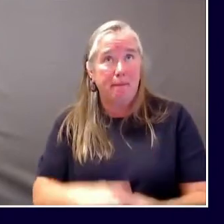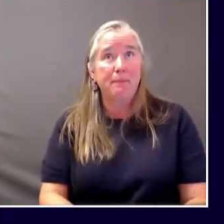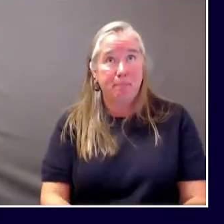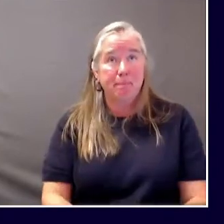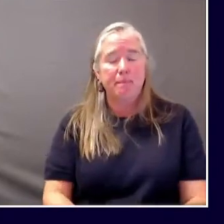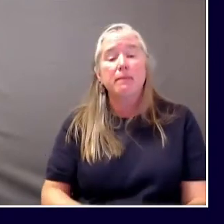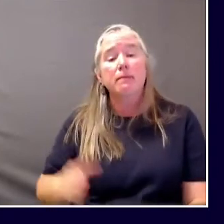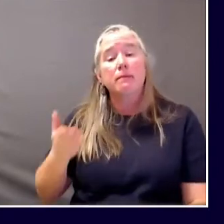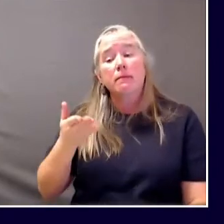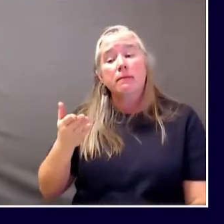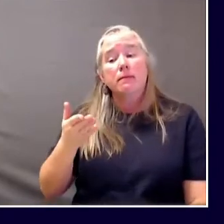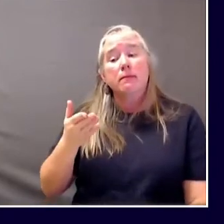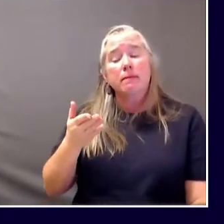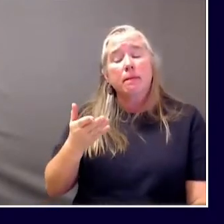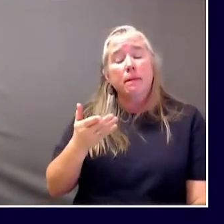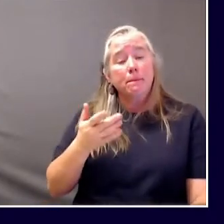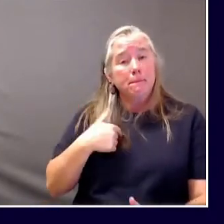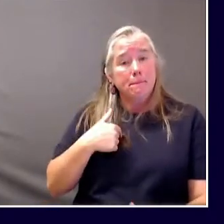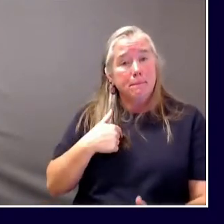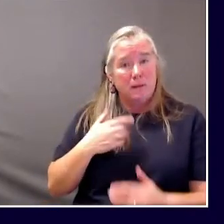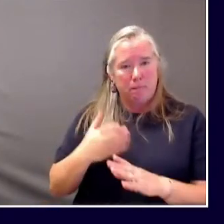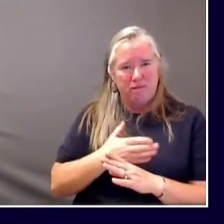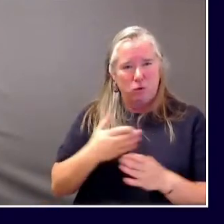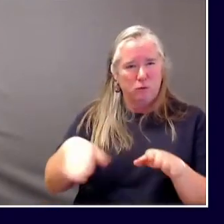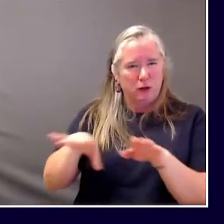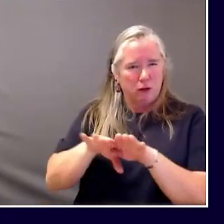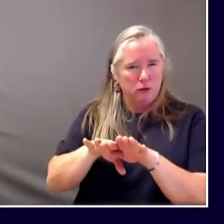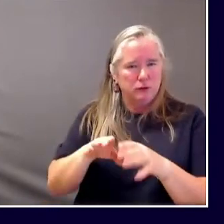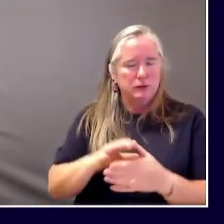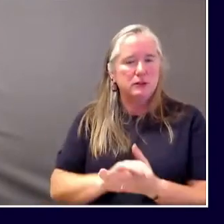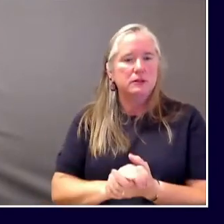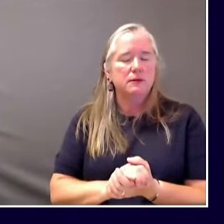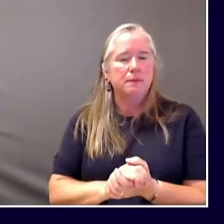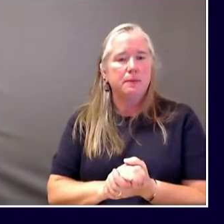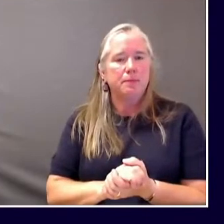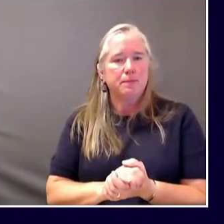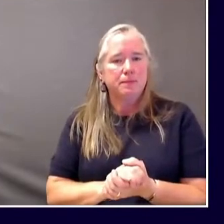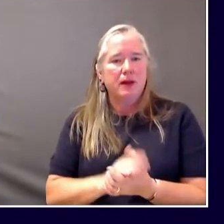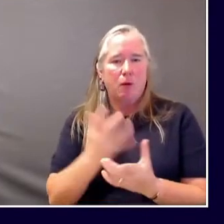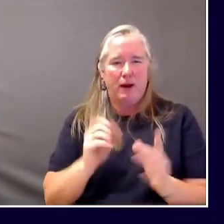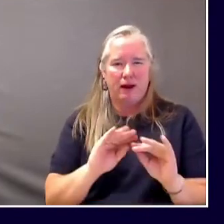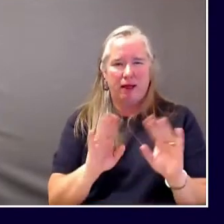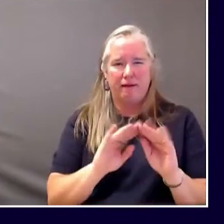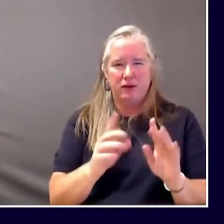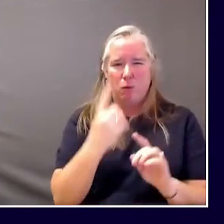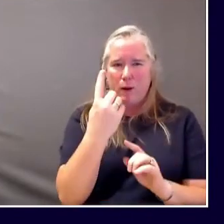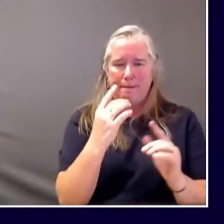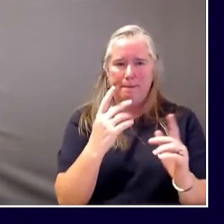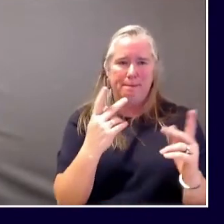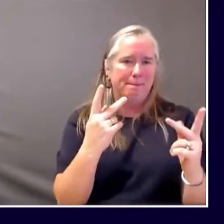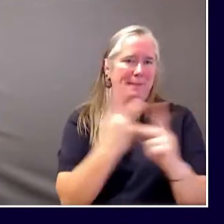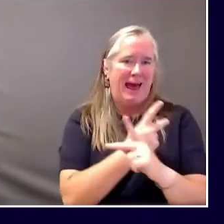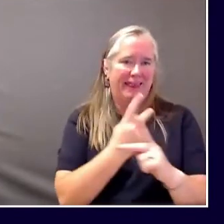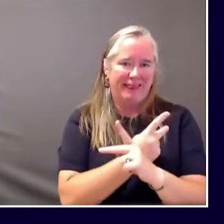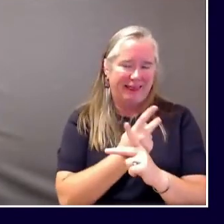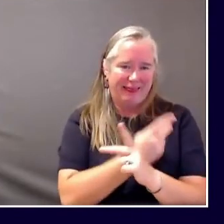back to you if I could just make